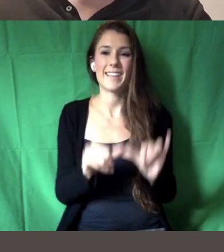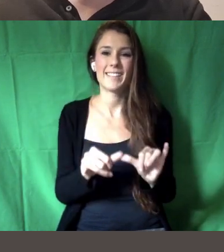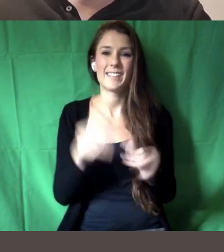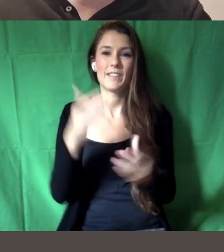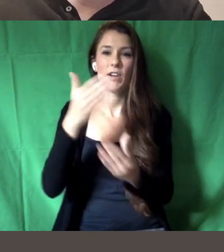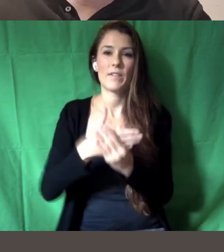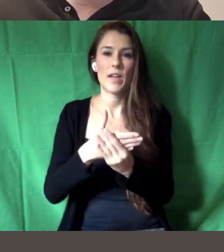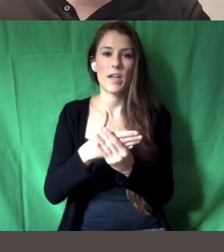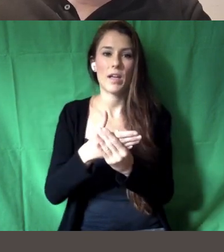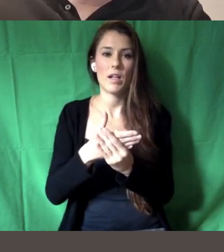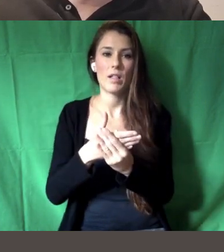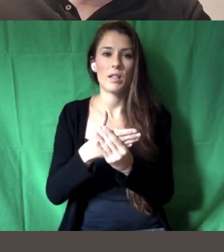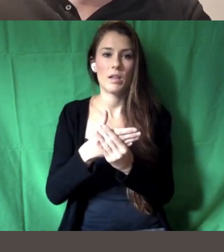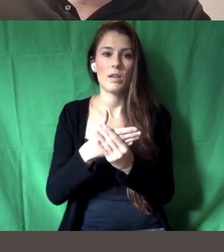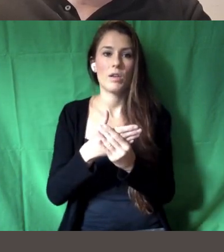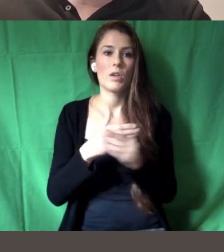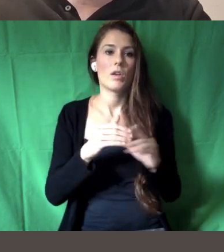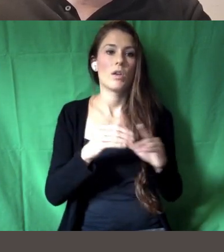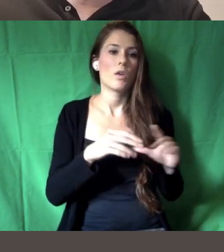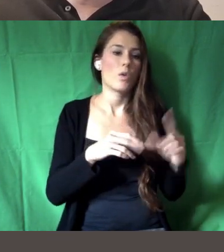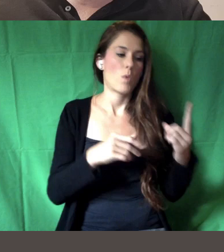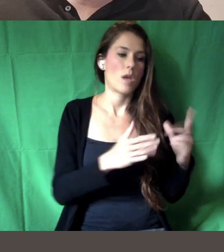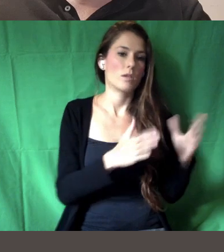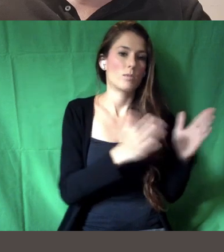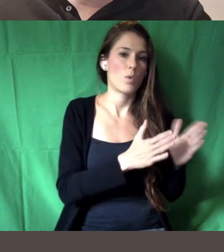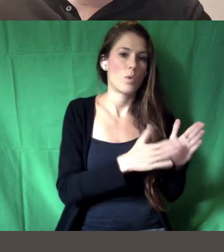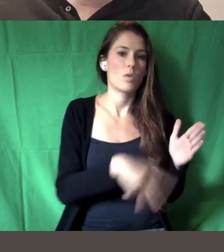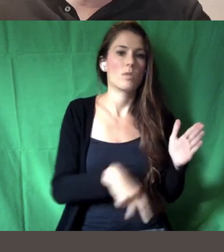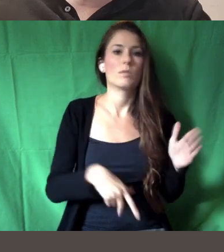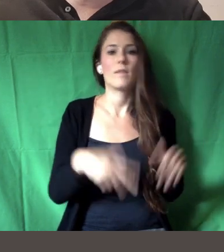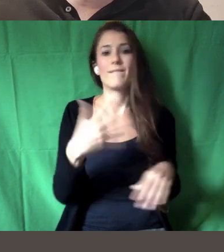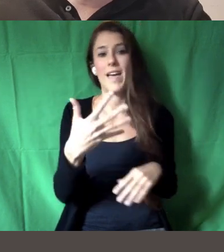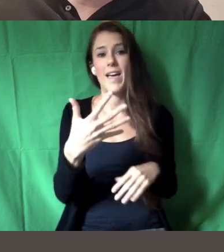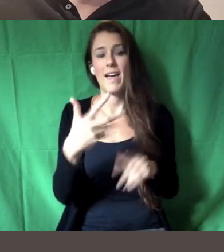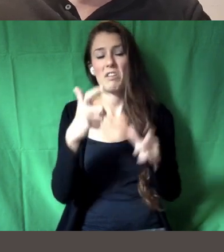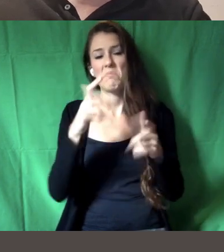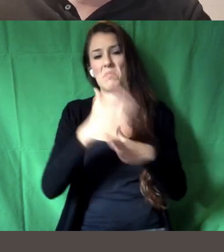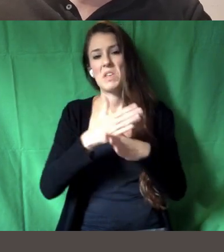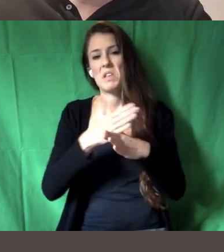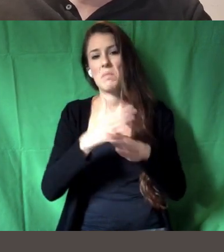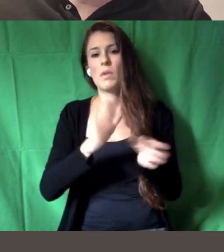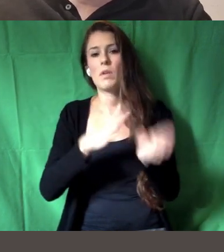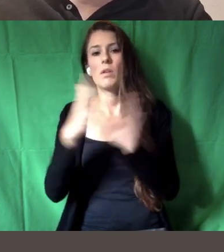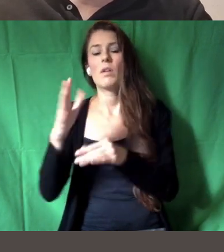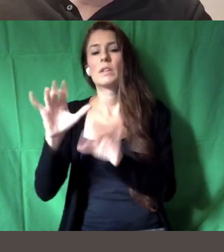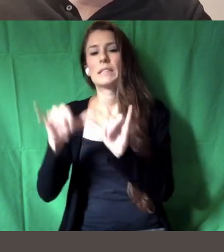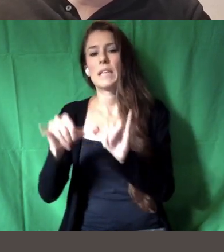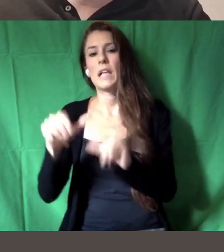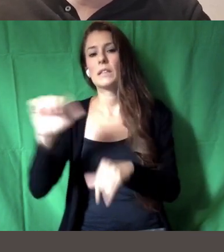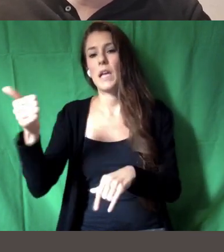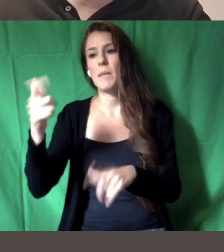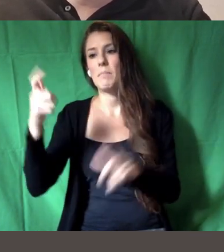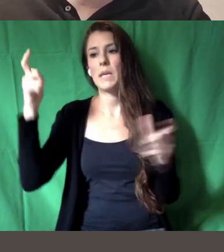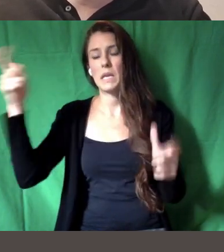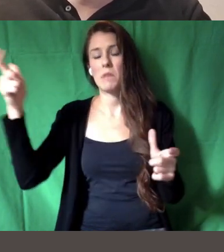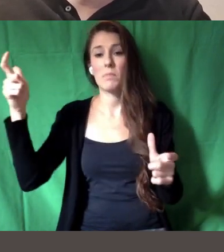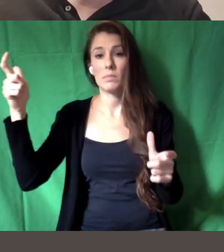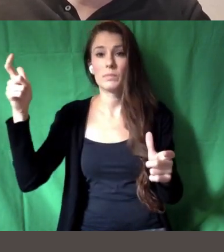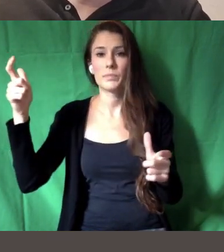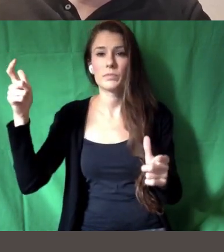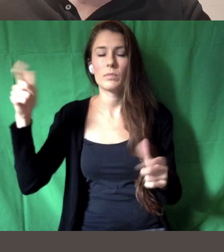sizes of file, parquet files, scale 1 small, scale 5 medium size, scale 10 large size.